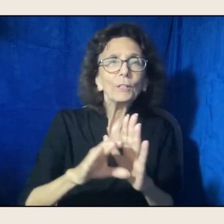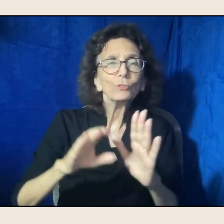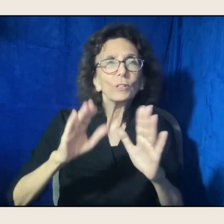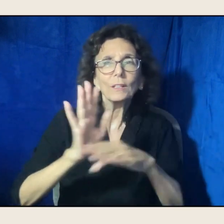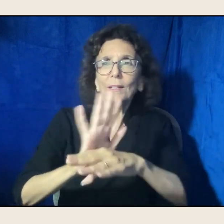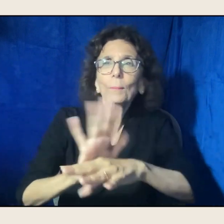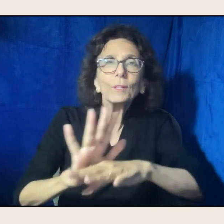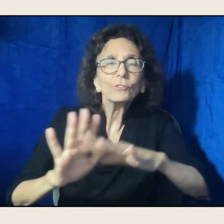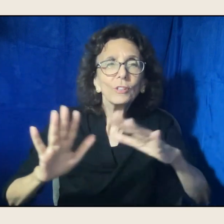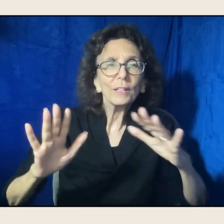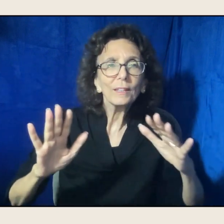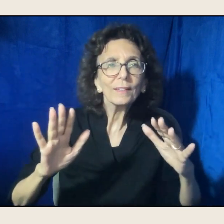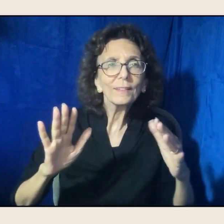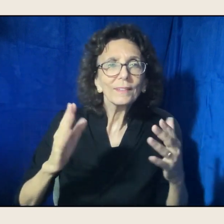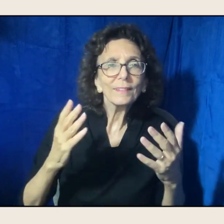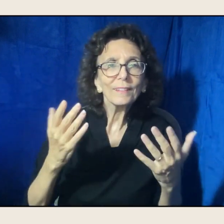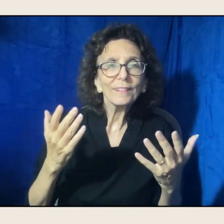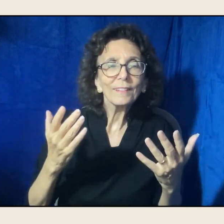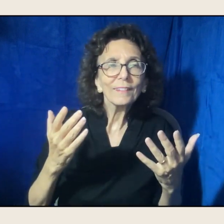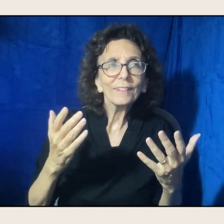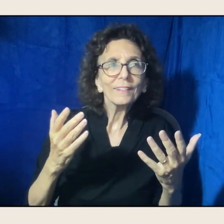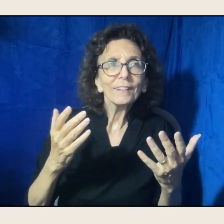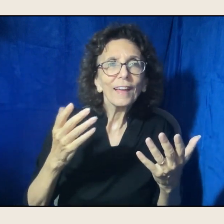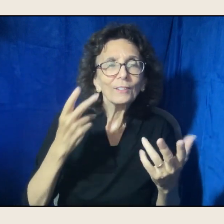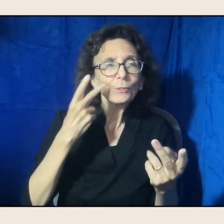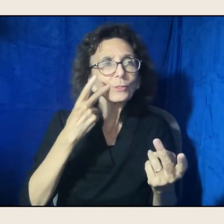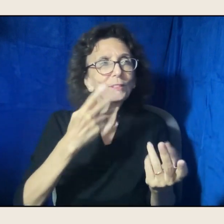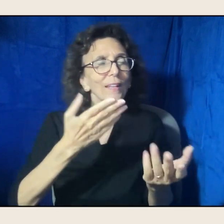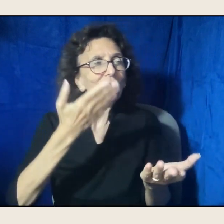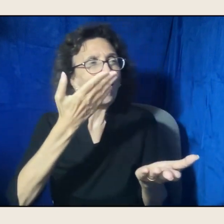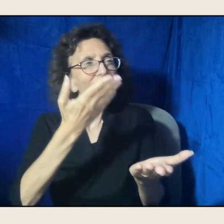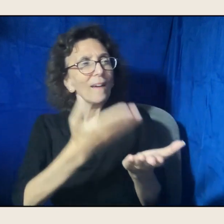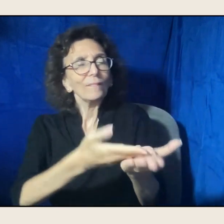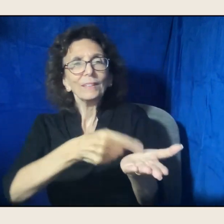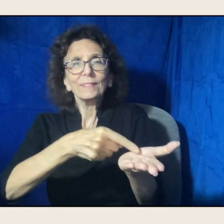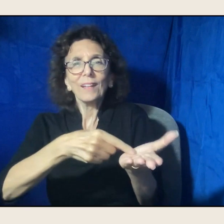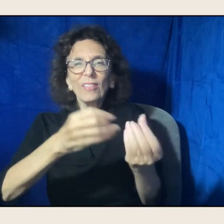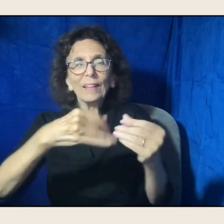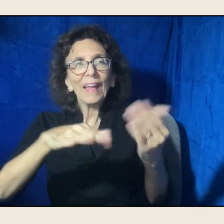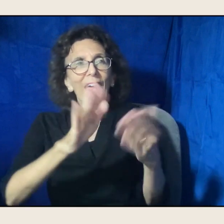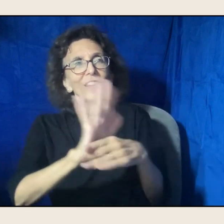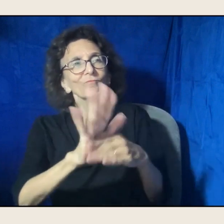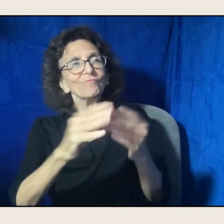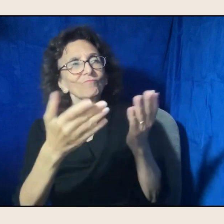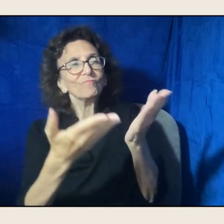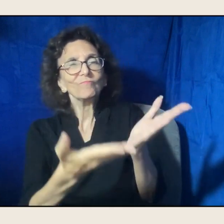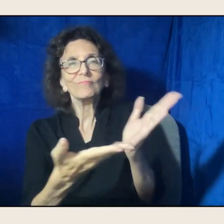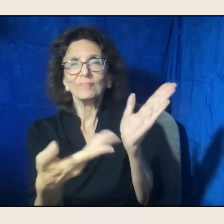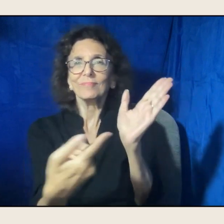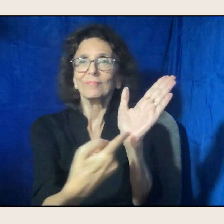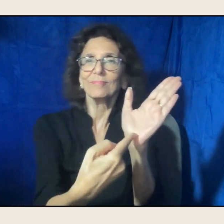and the material of the land that I feel like has served as a witness.